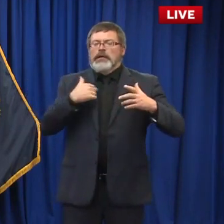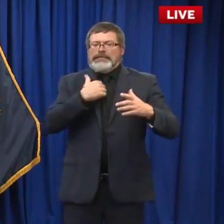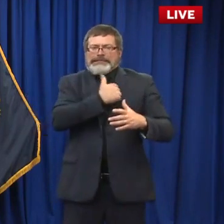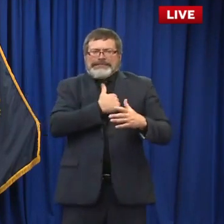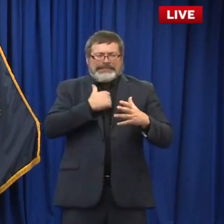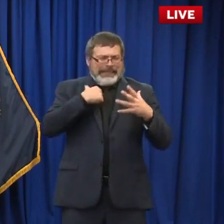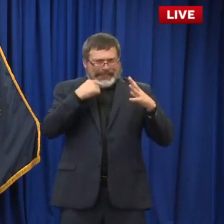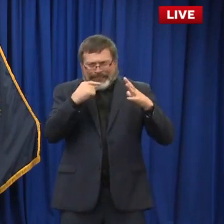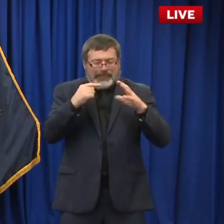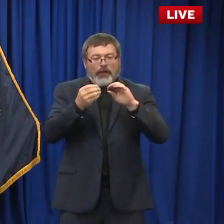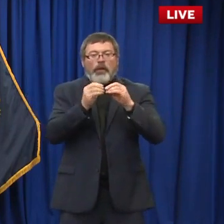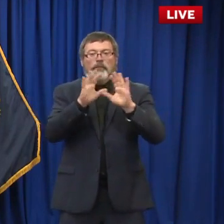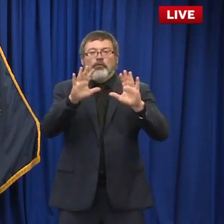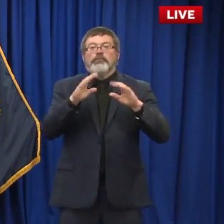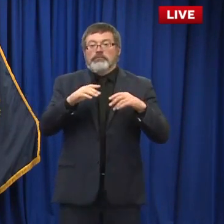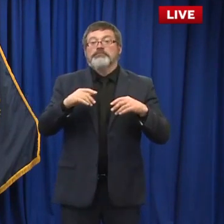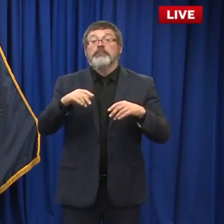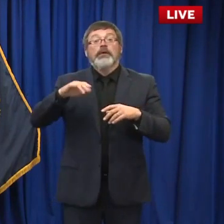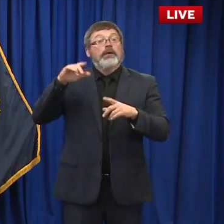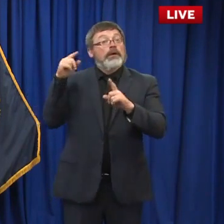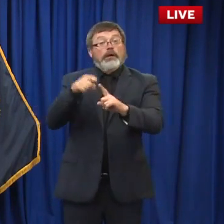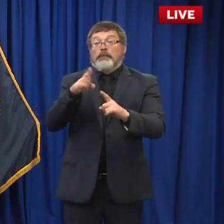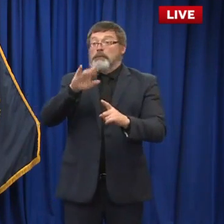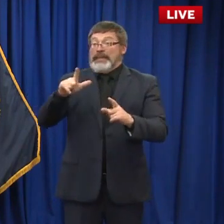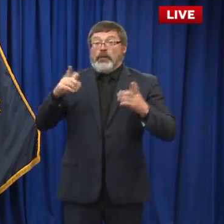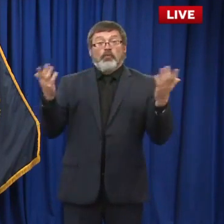I DON'T REMEMBER THE NUMBERS TOO OFTEN, THERE'S A LOT OF THEM.